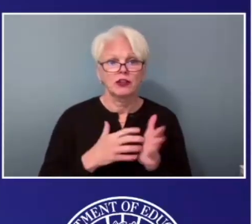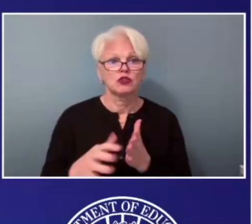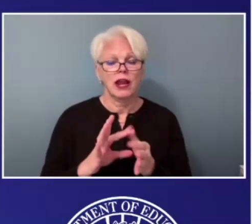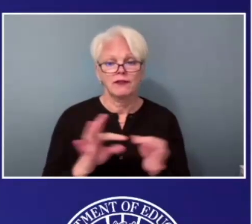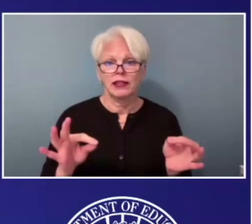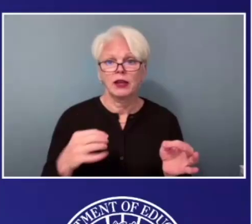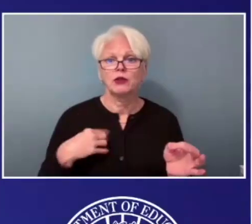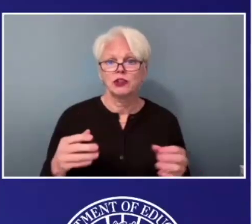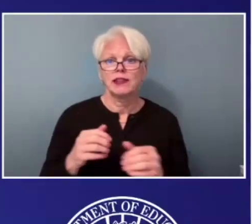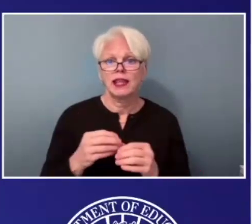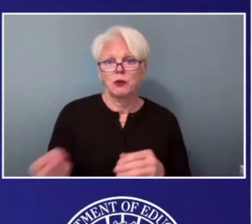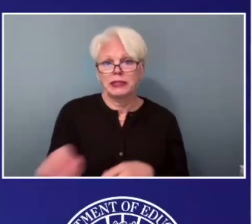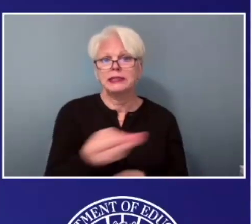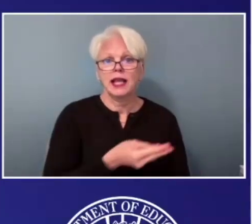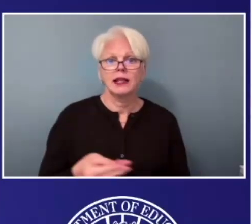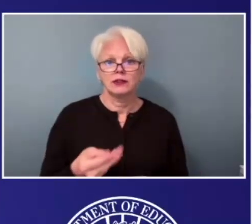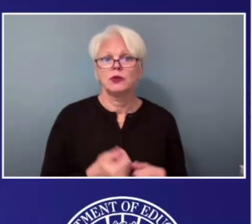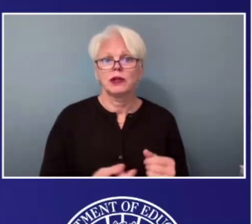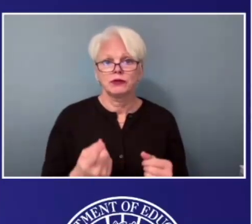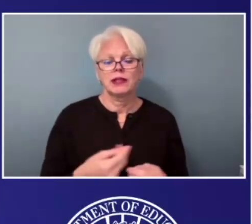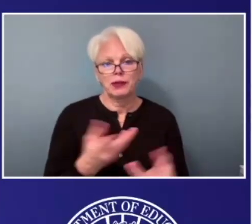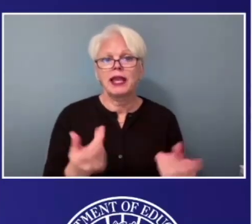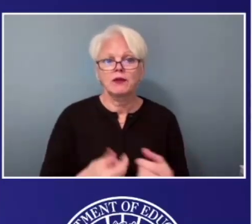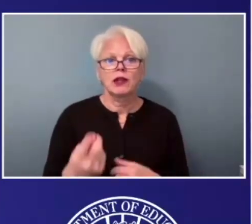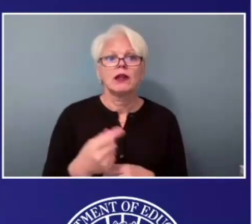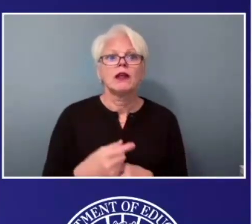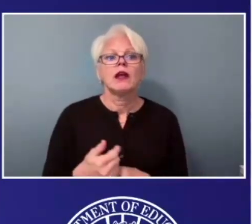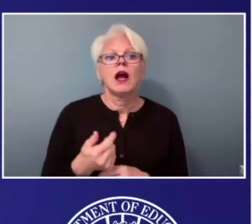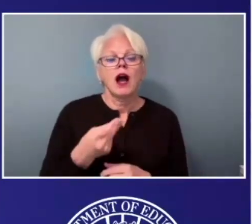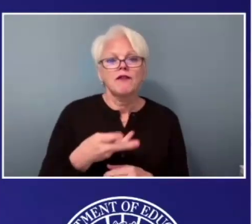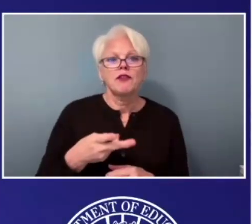sent around, a couple of pen and ink changes were identified as needed to be